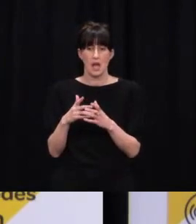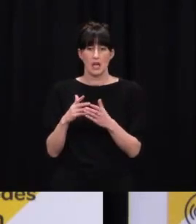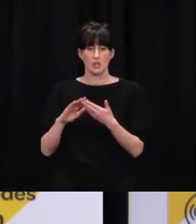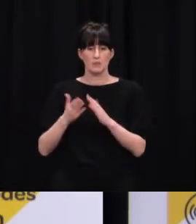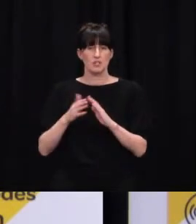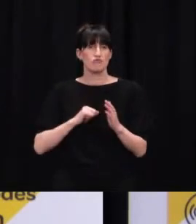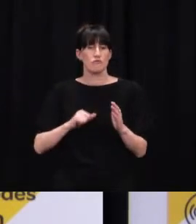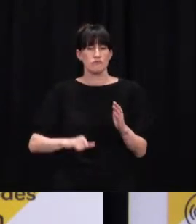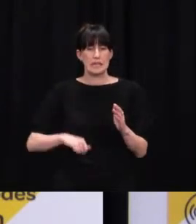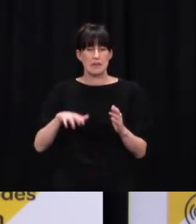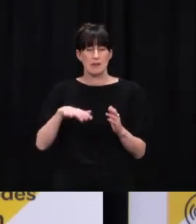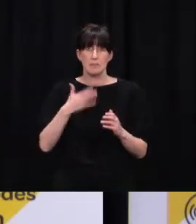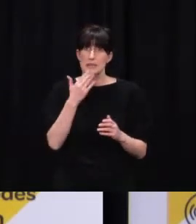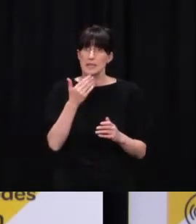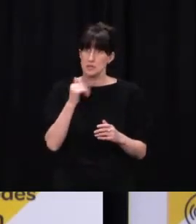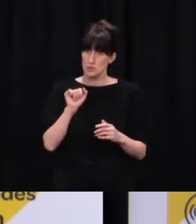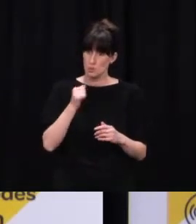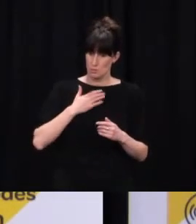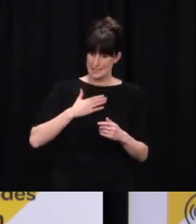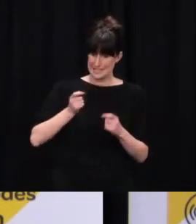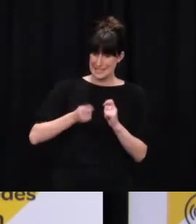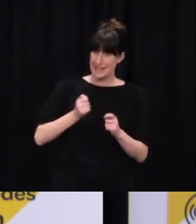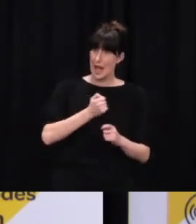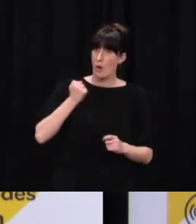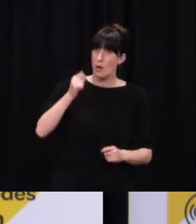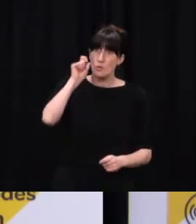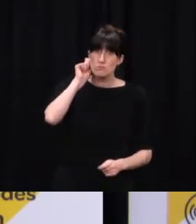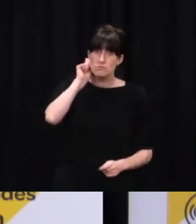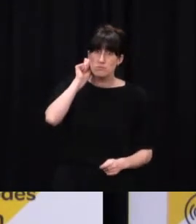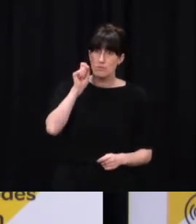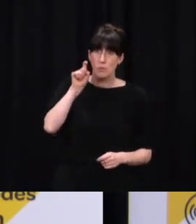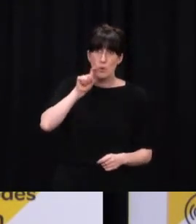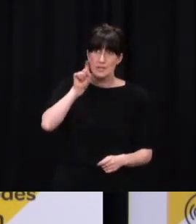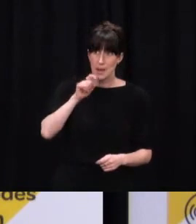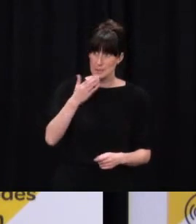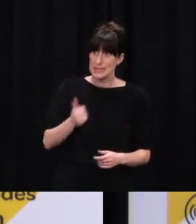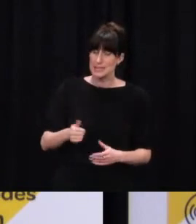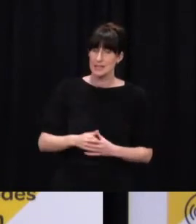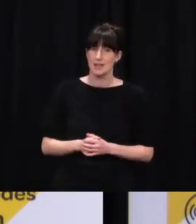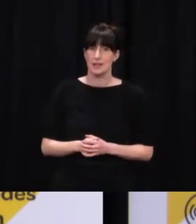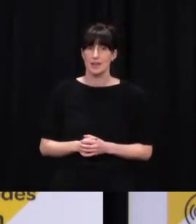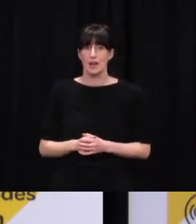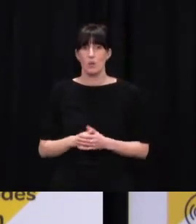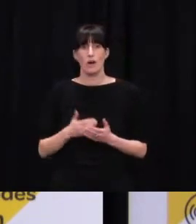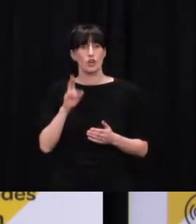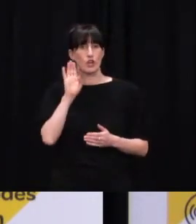It would be helpful to that